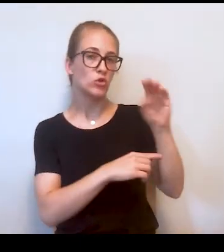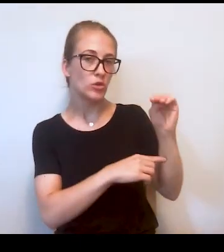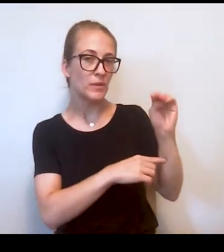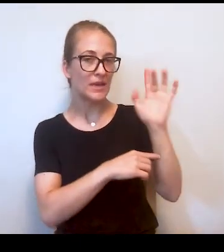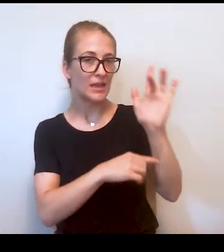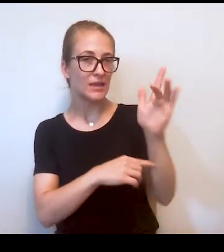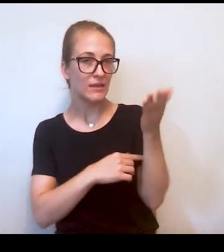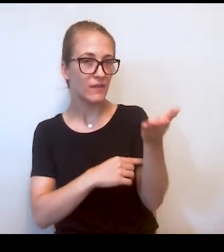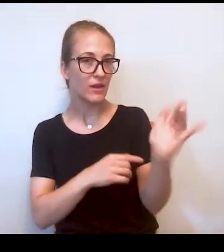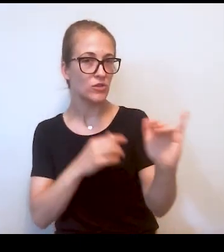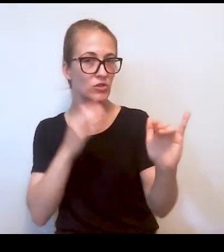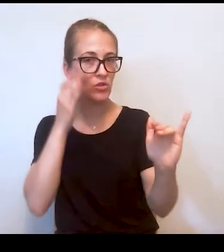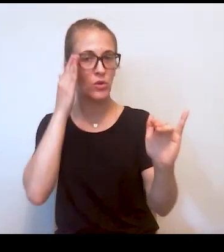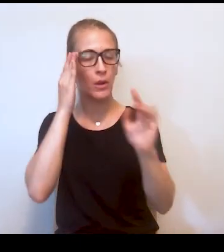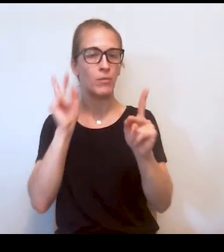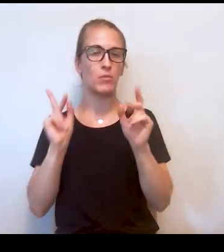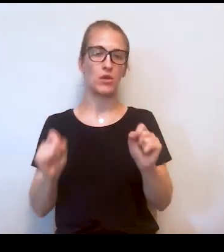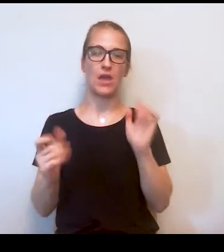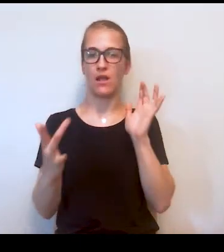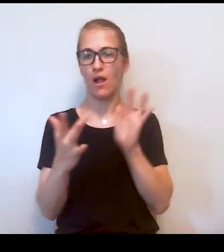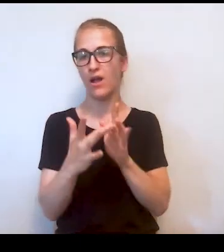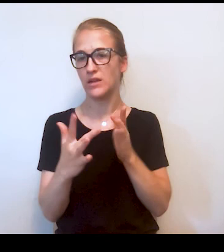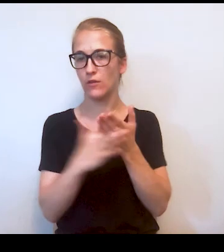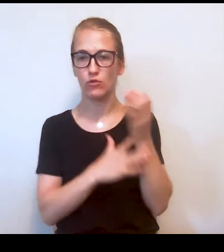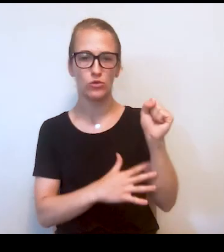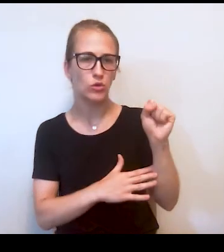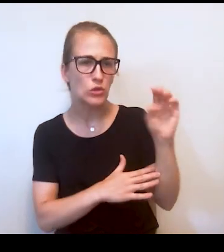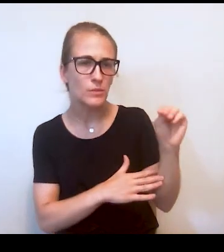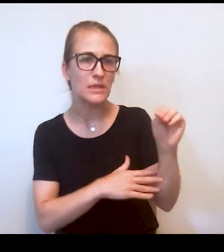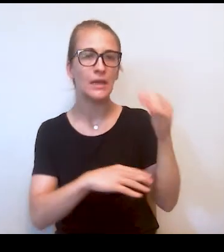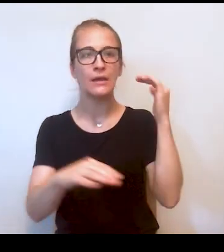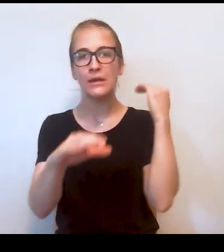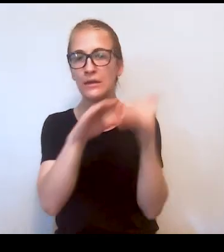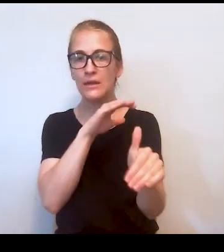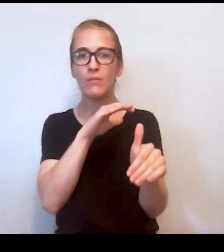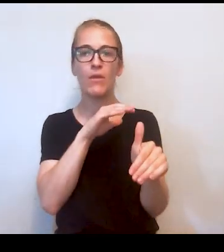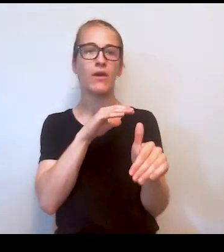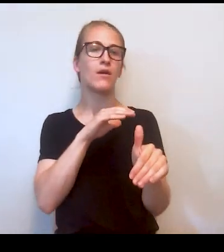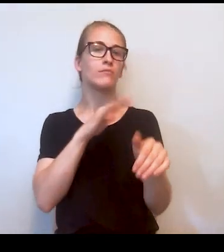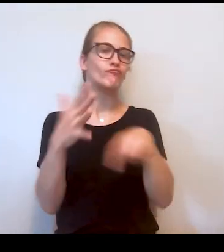If people need help finding clinicians and physicians and care,